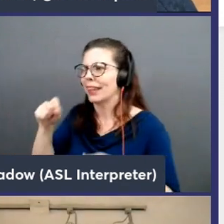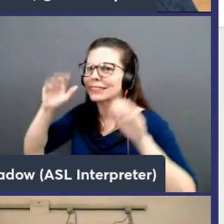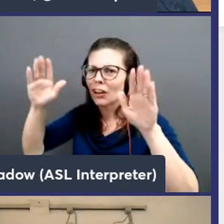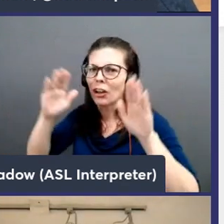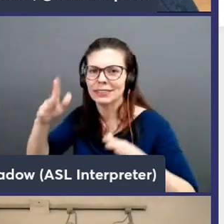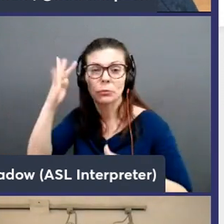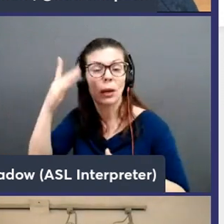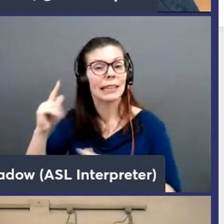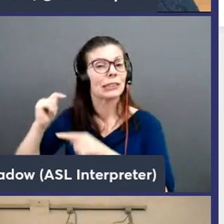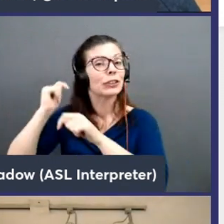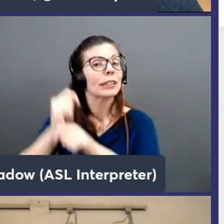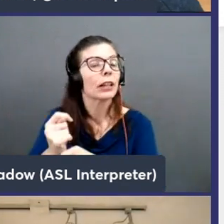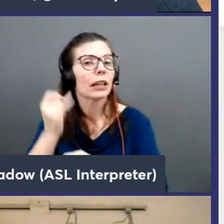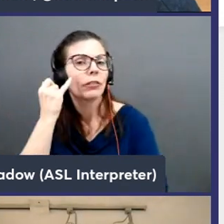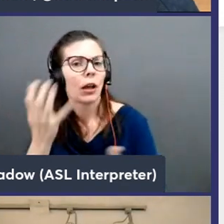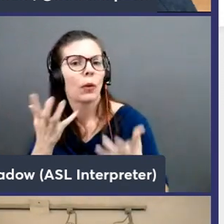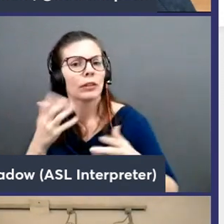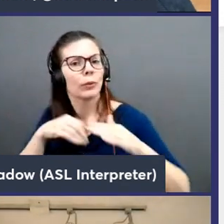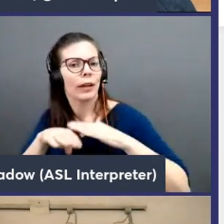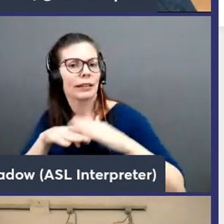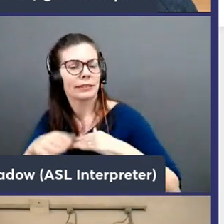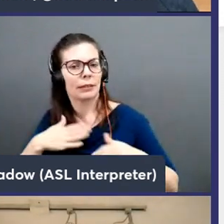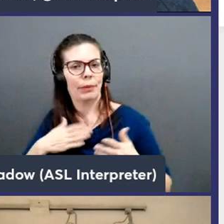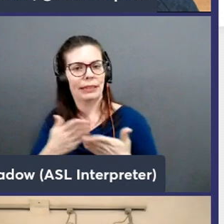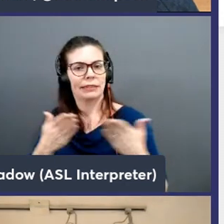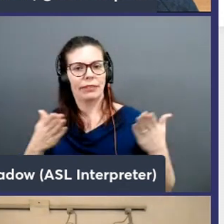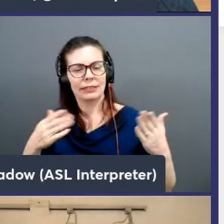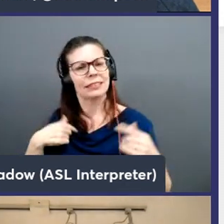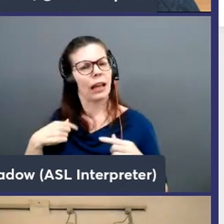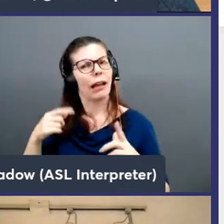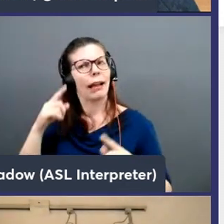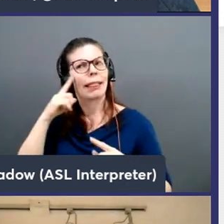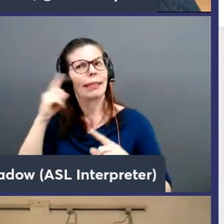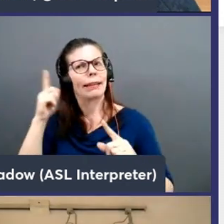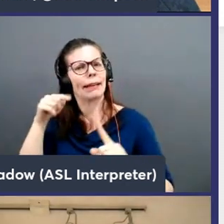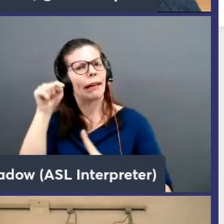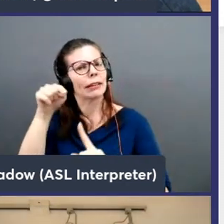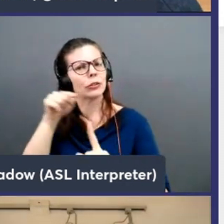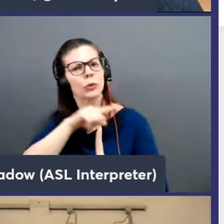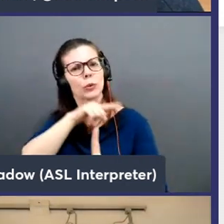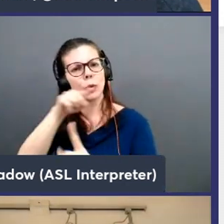if I wanted to access one of these devices, I imagine I would have to go the university route,